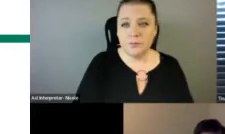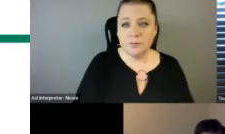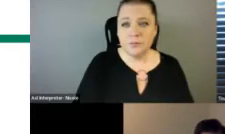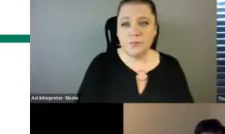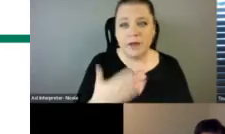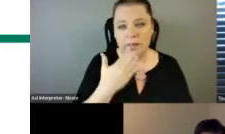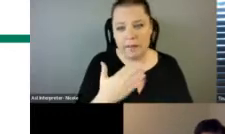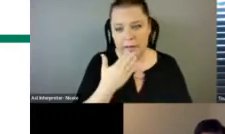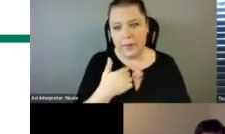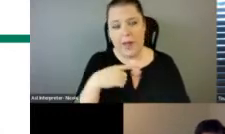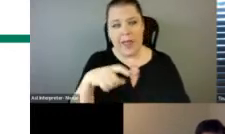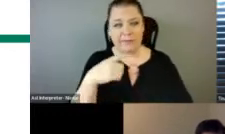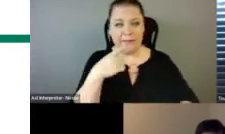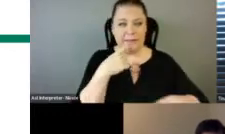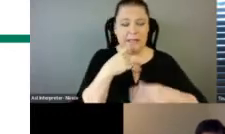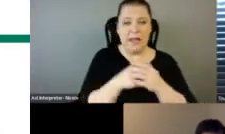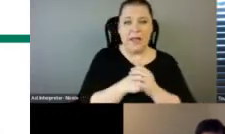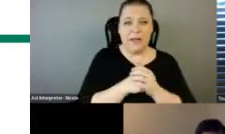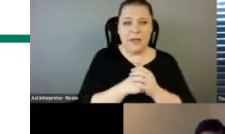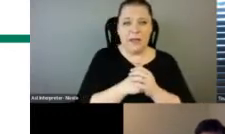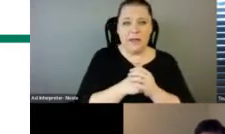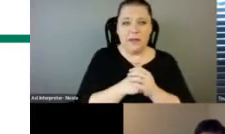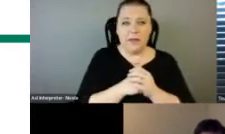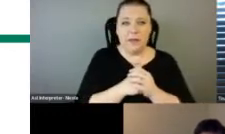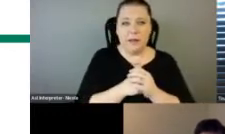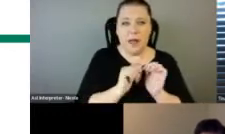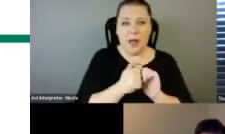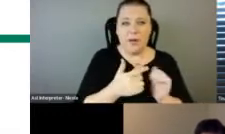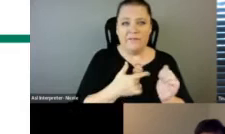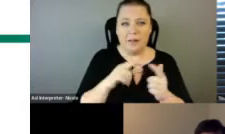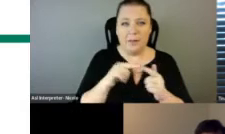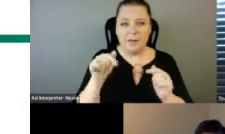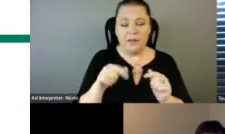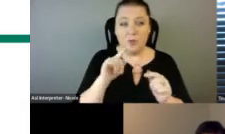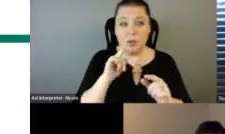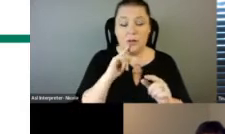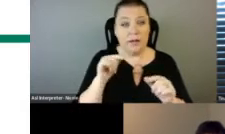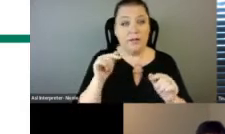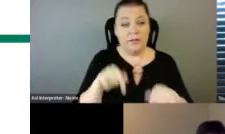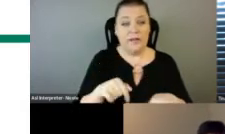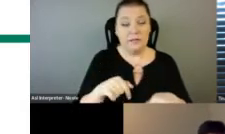have to say, the way I feel about this is we have come a long way, a really long way.